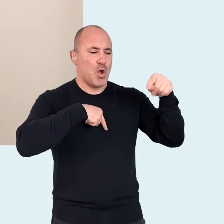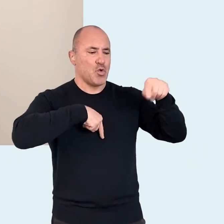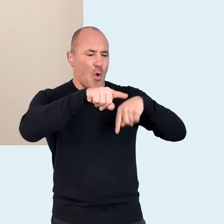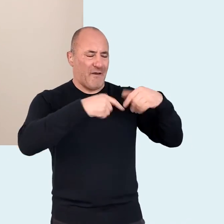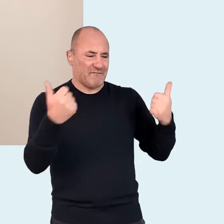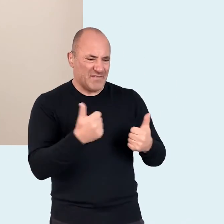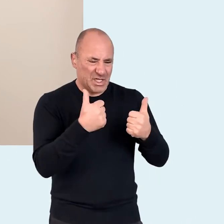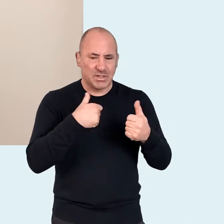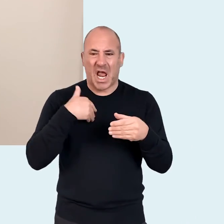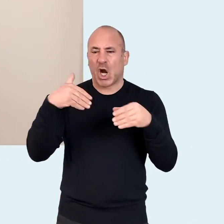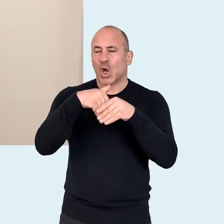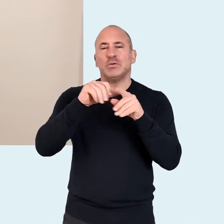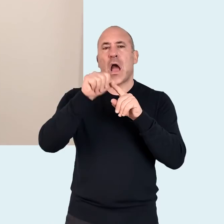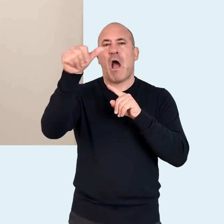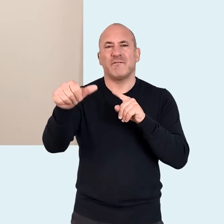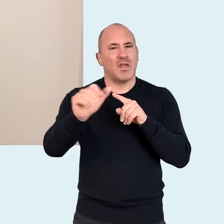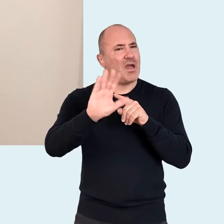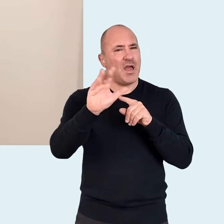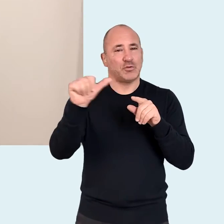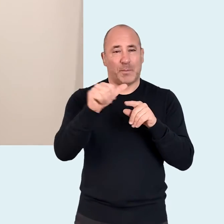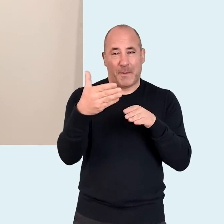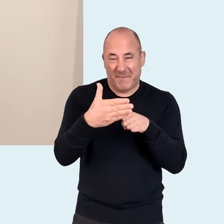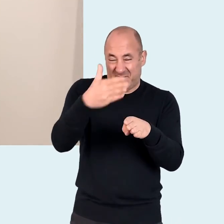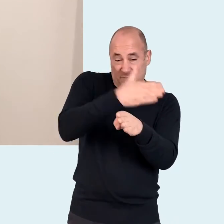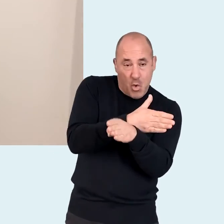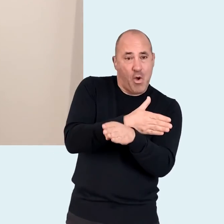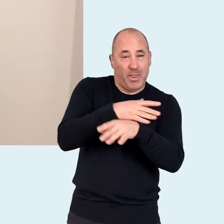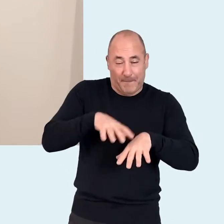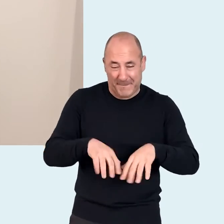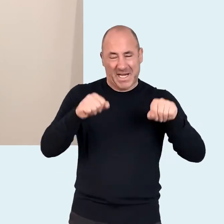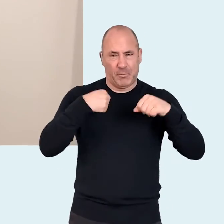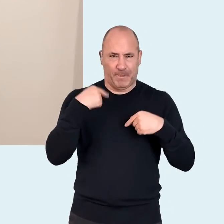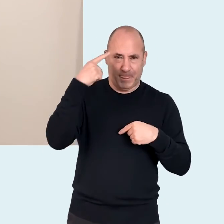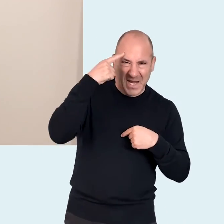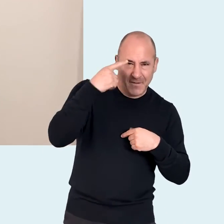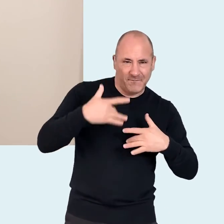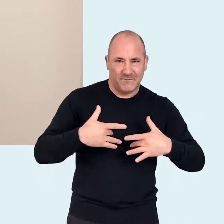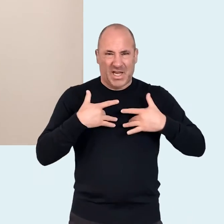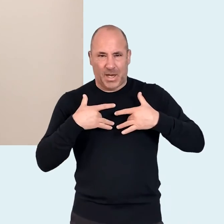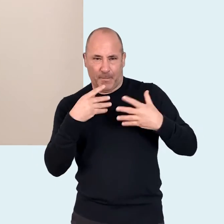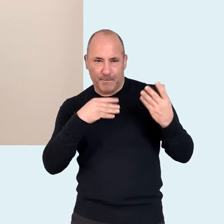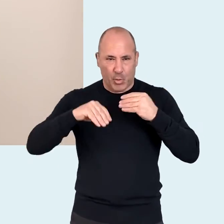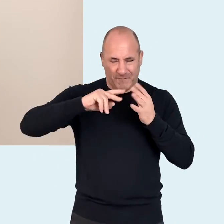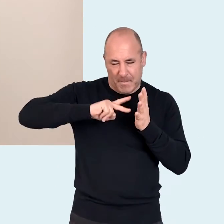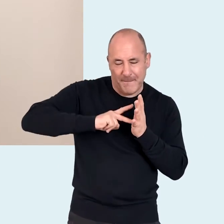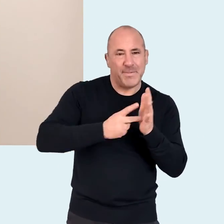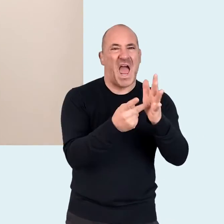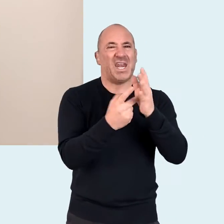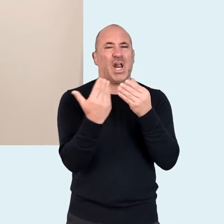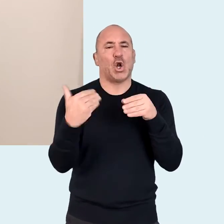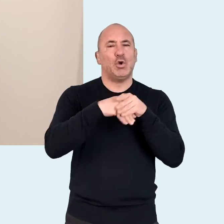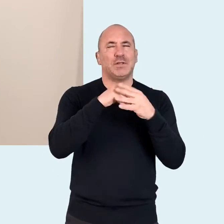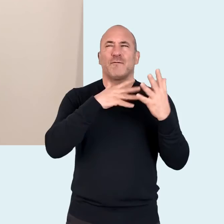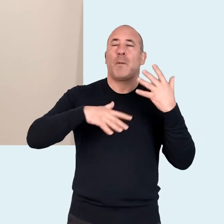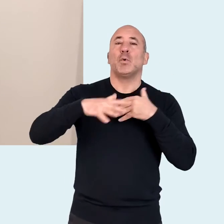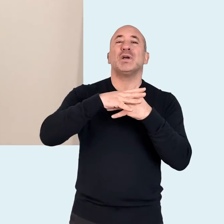choreographed. It should be the very beginning basis of how we think, feel and move in building